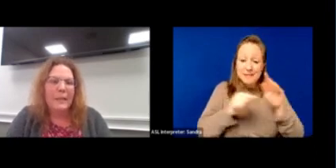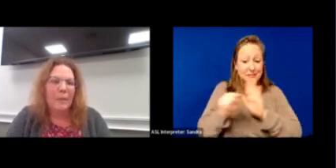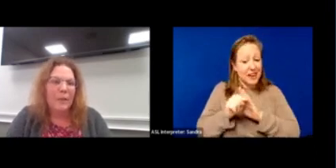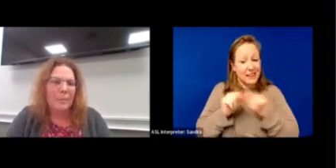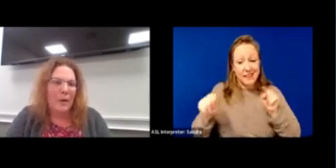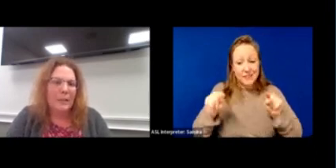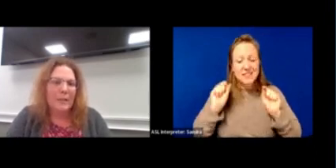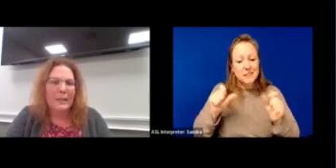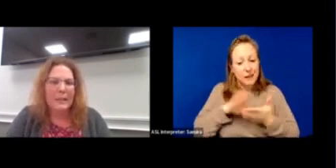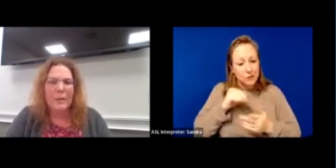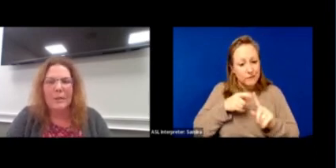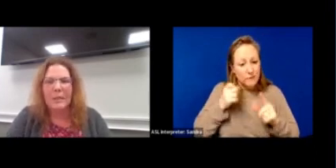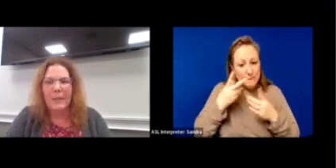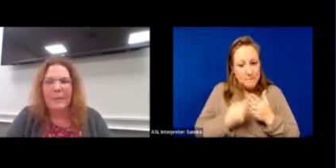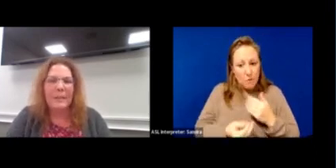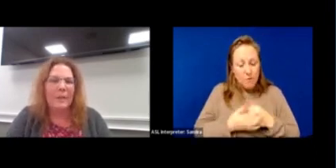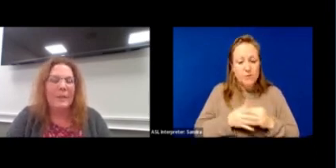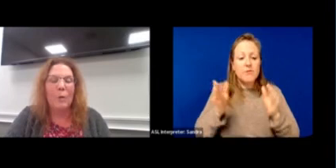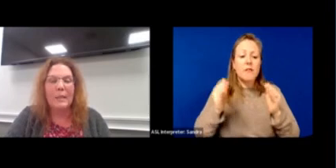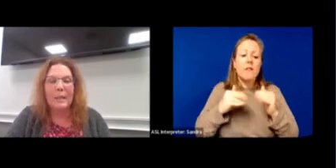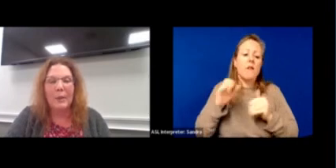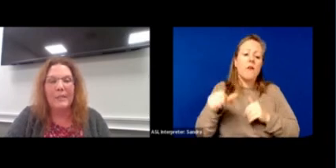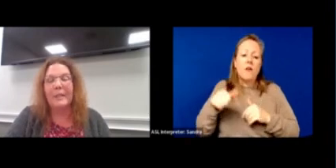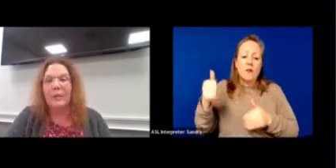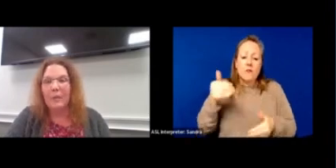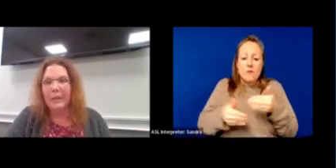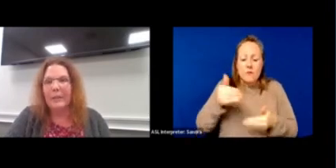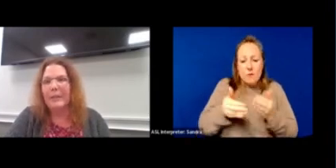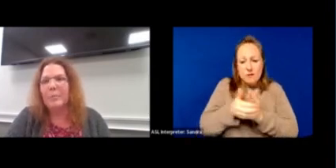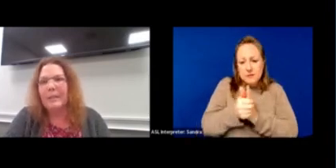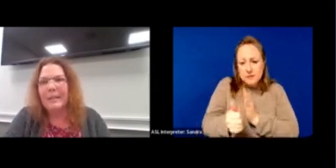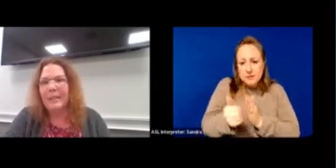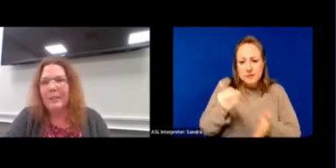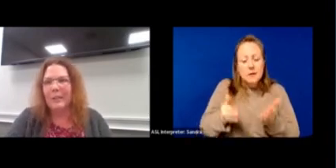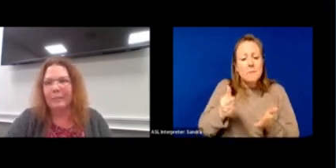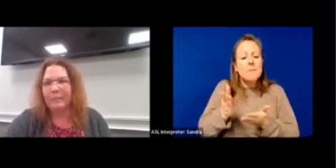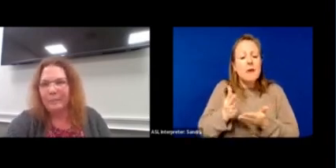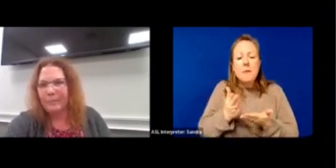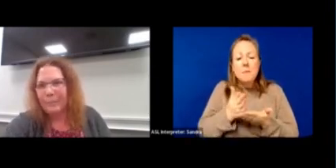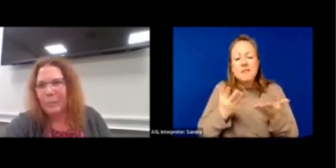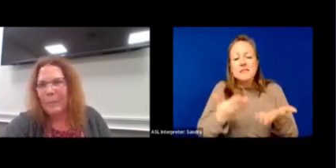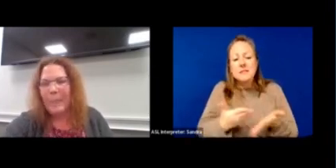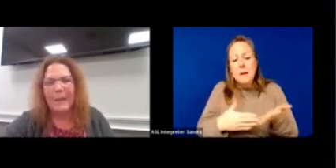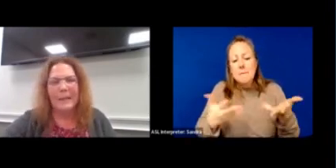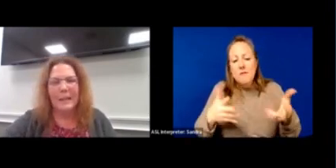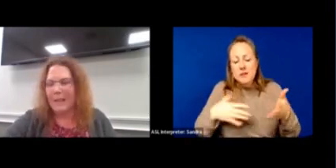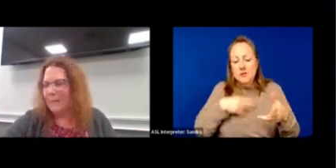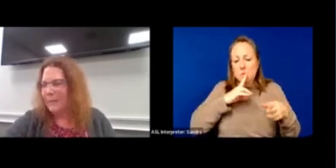need some other processing skills, maybe some of the ones that you have seen earlier in this presentation. Next slide,